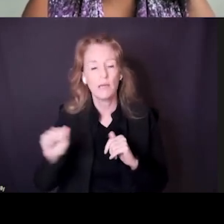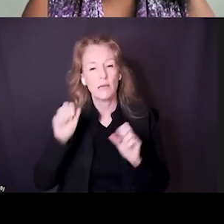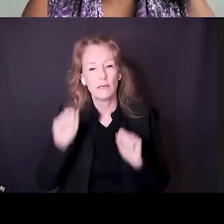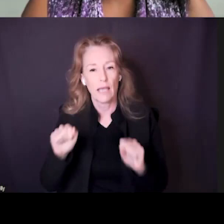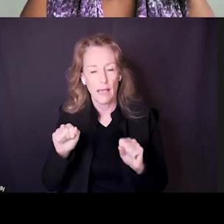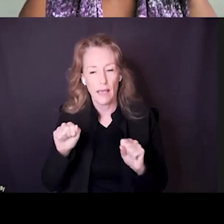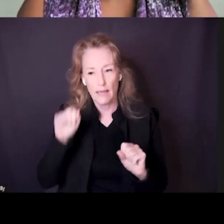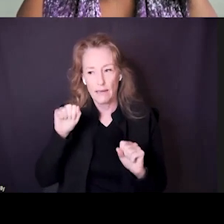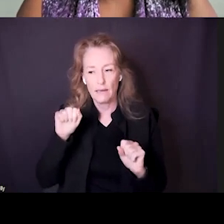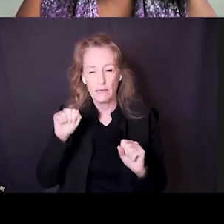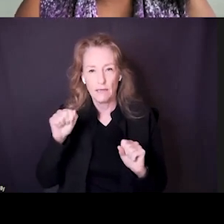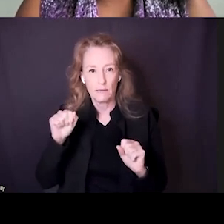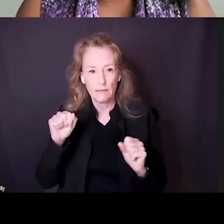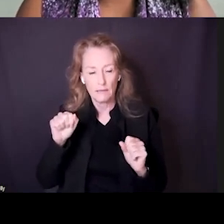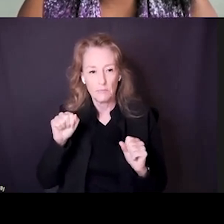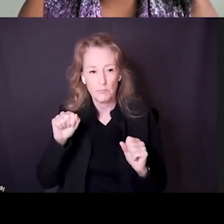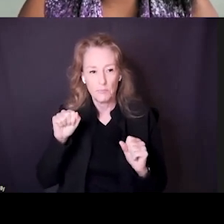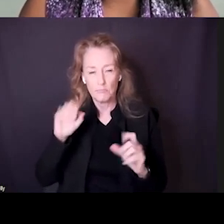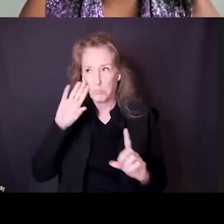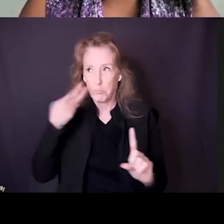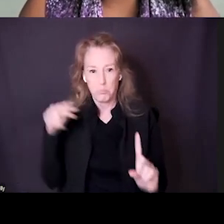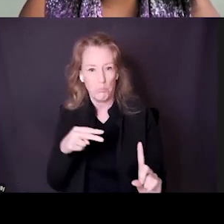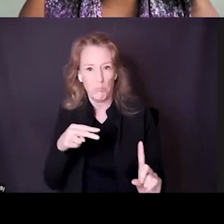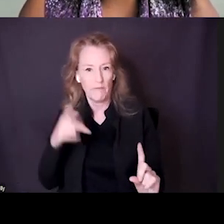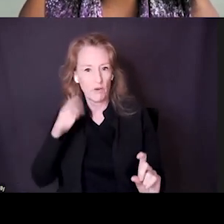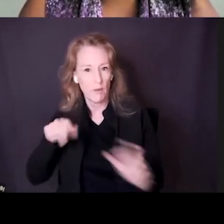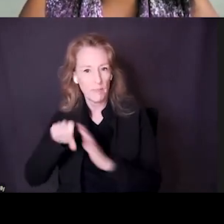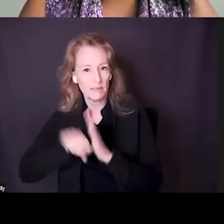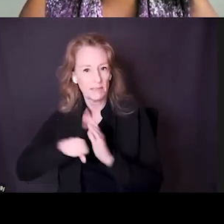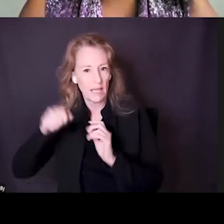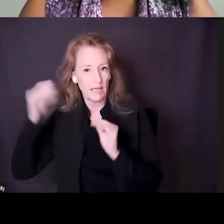NOT HAVE FELT THEY HAVE HAD ACCESS TO THE STATE LEADERS IN THE